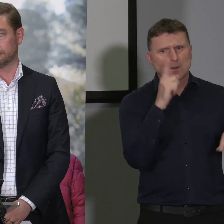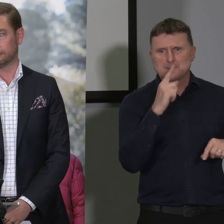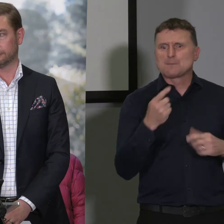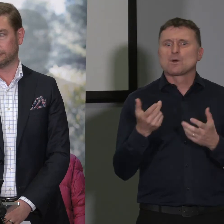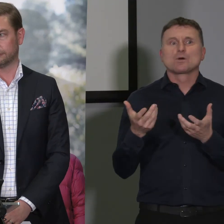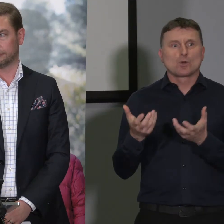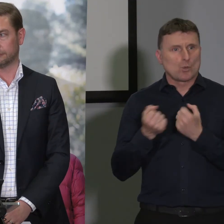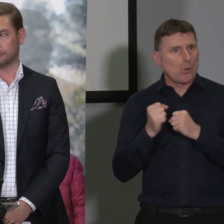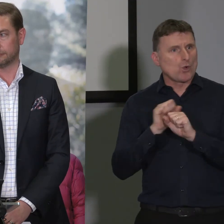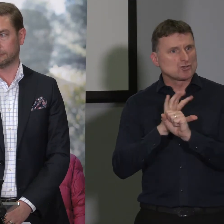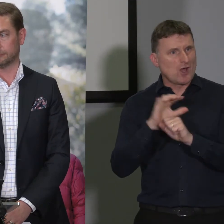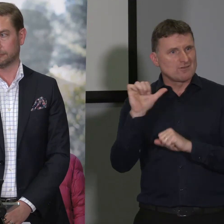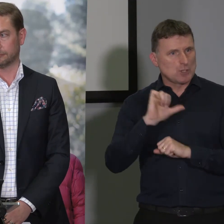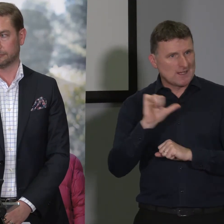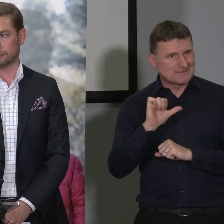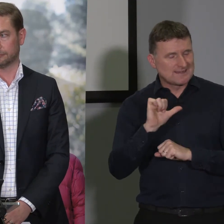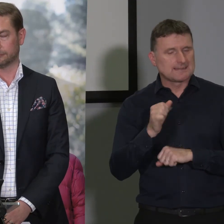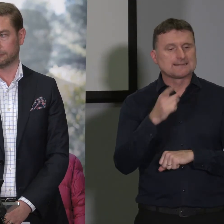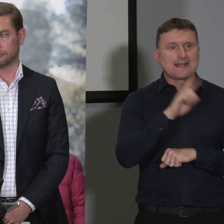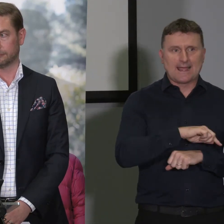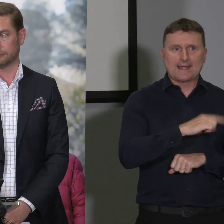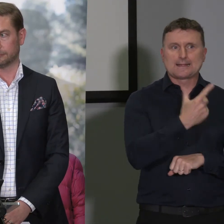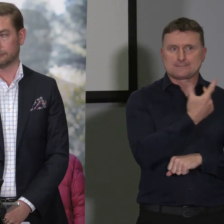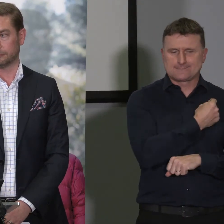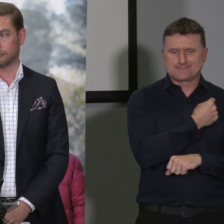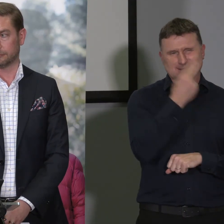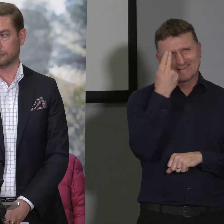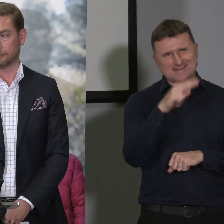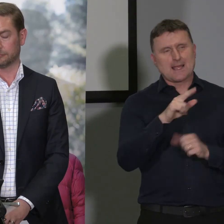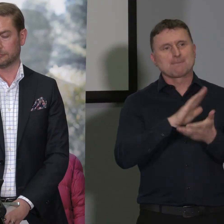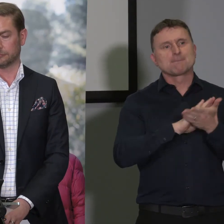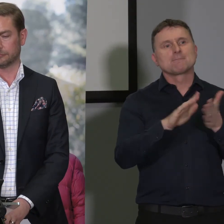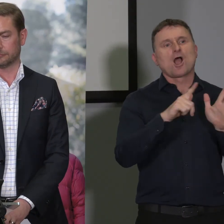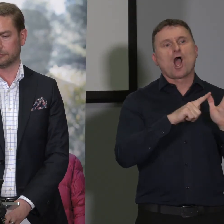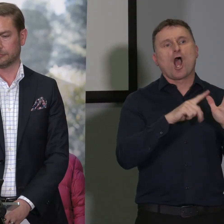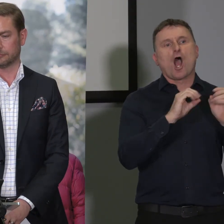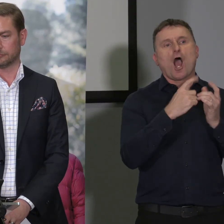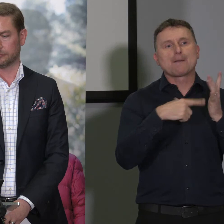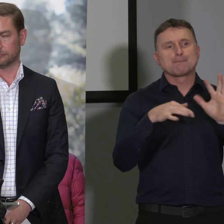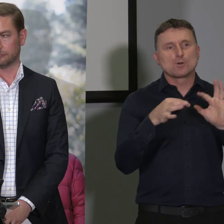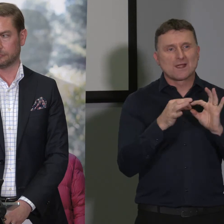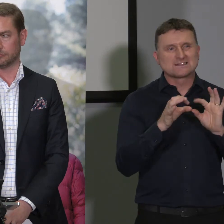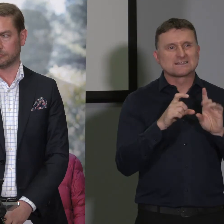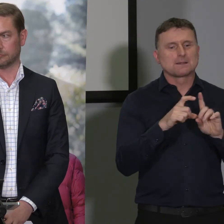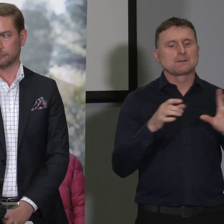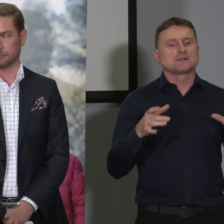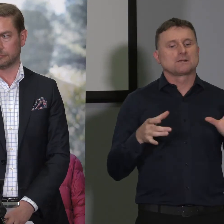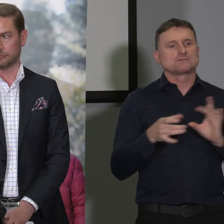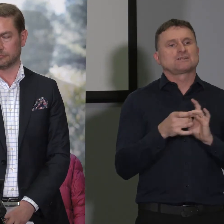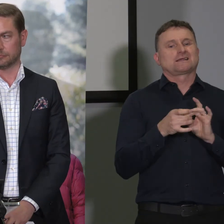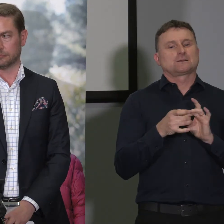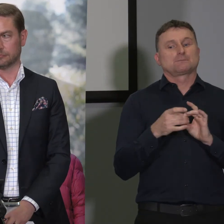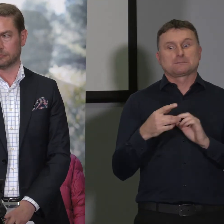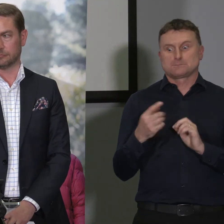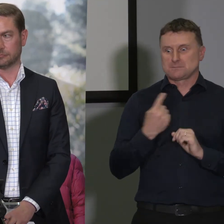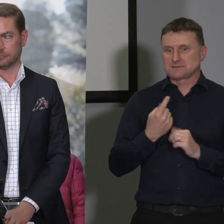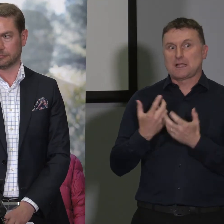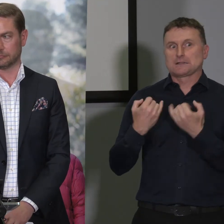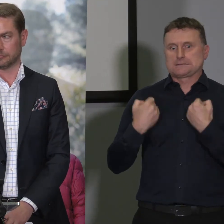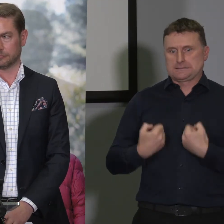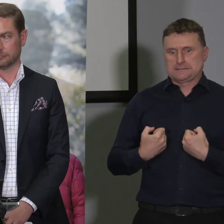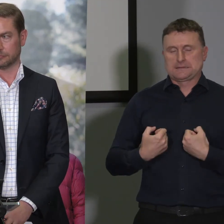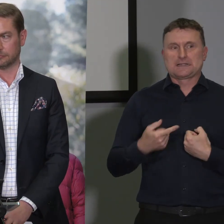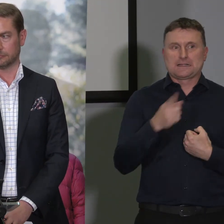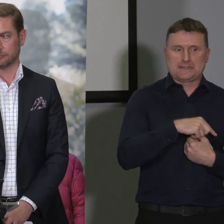boost through exposure to